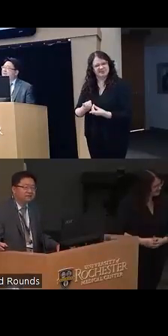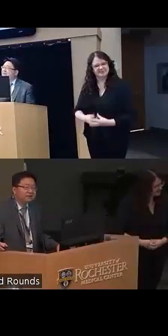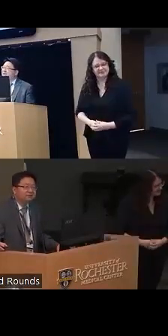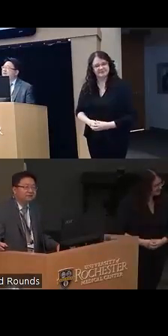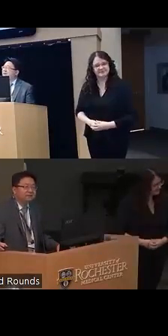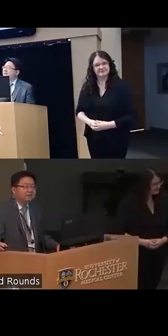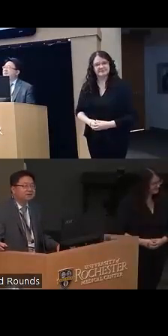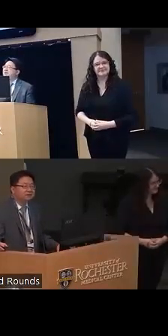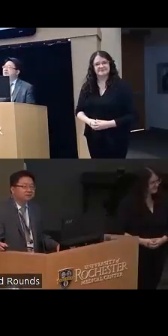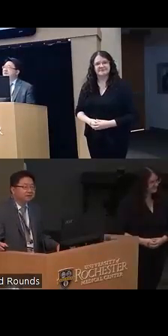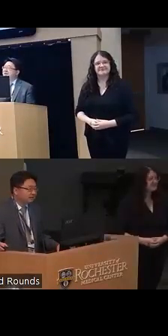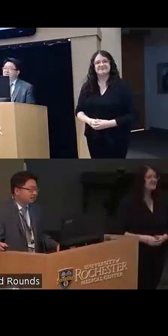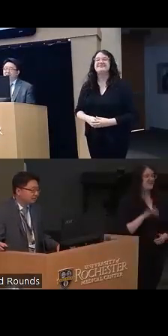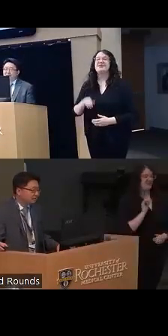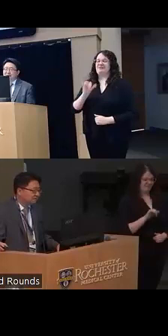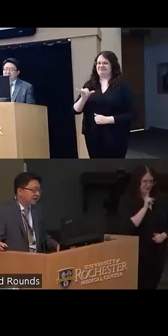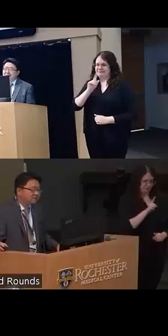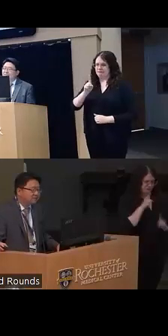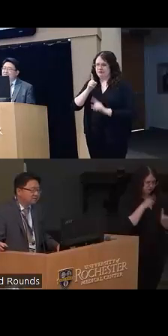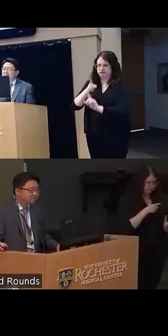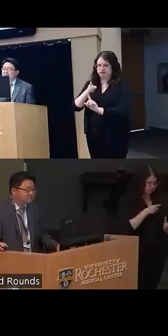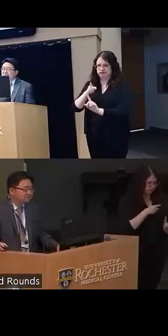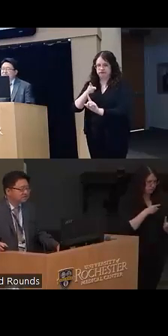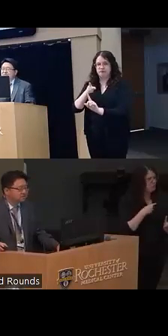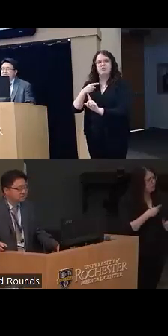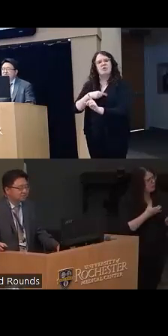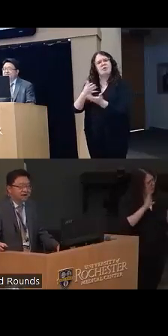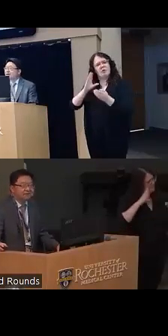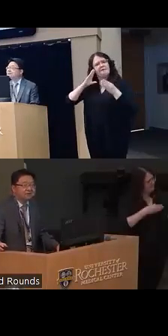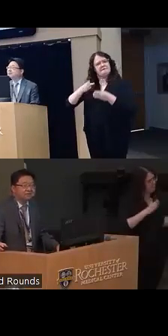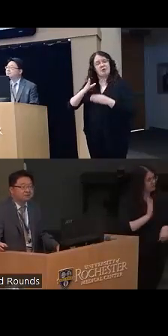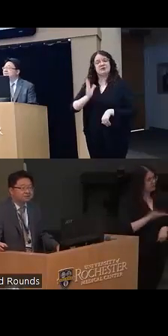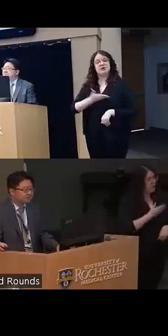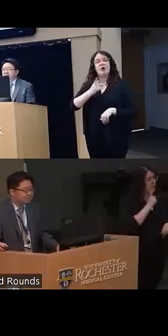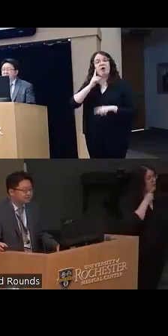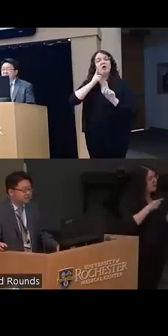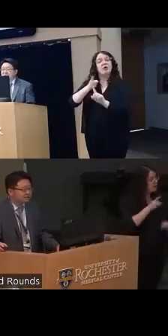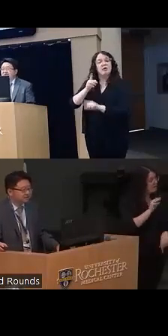we really want to focus on the boundary across the missions and Boundary across the discipline